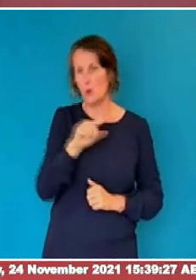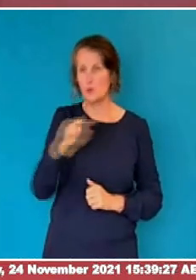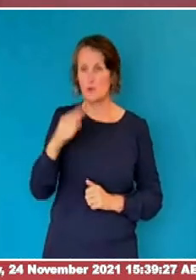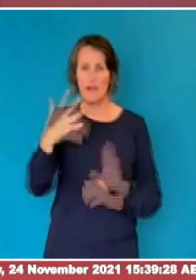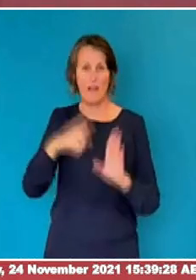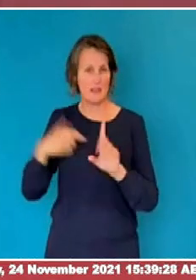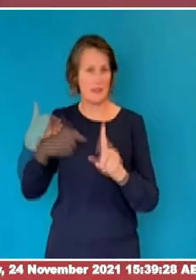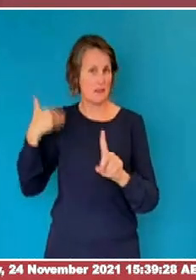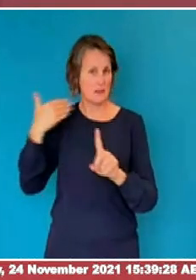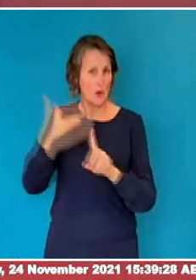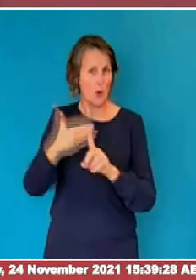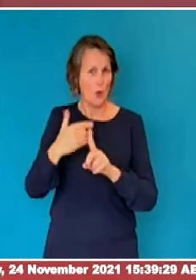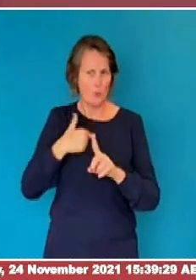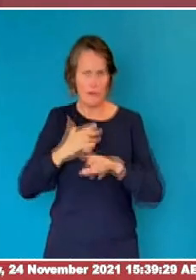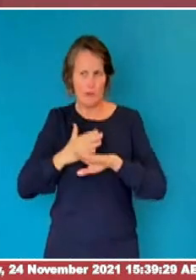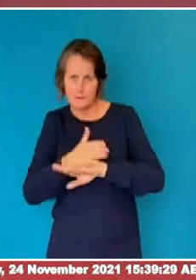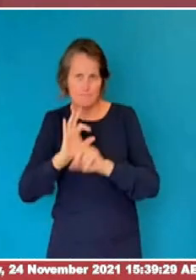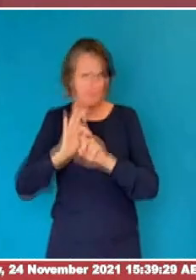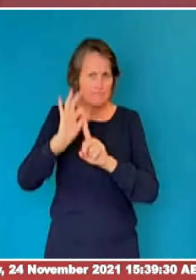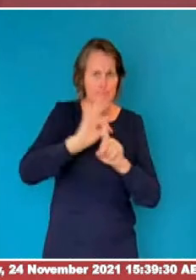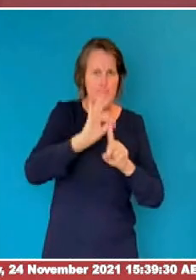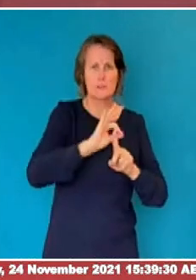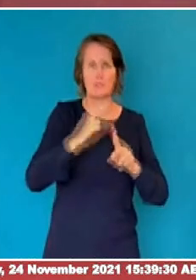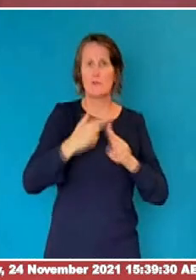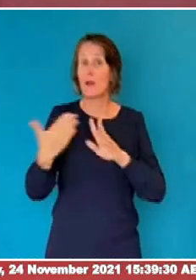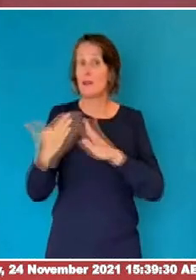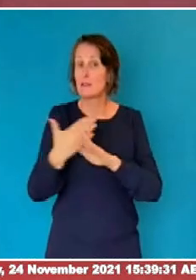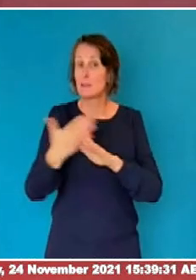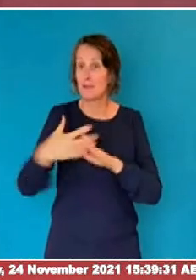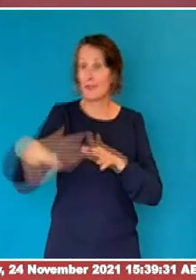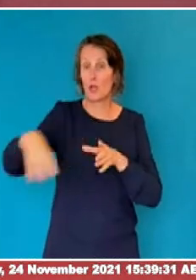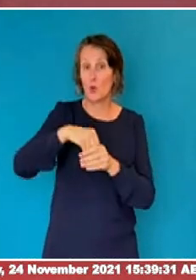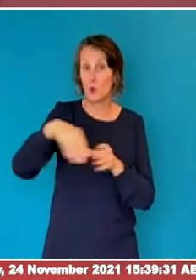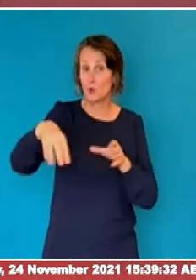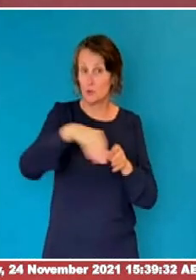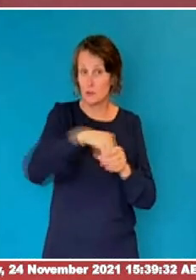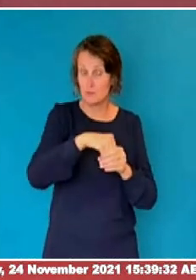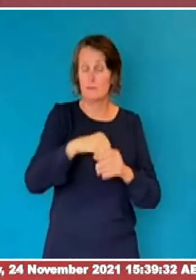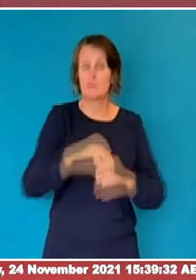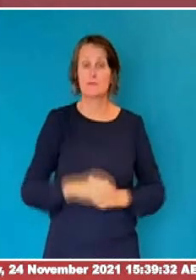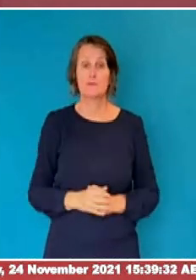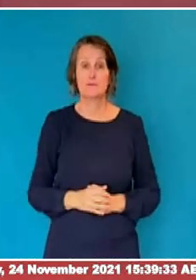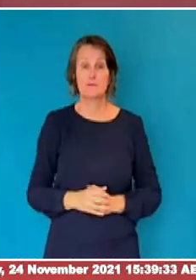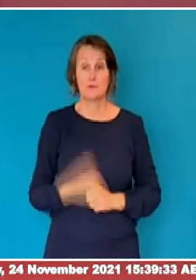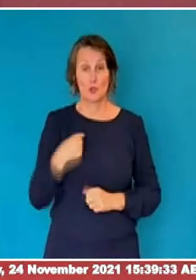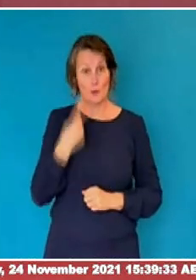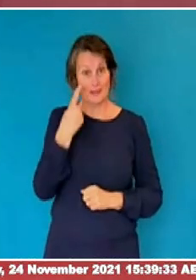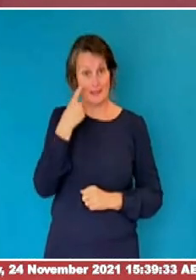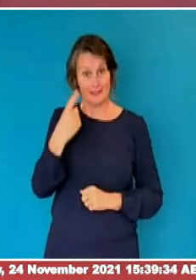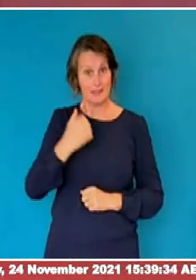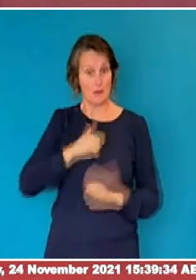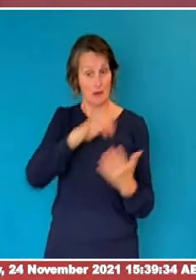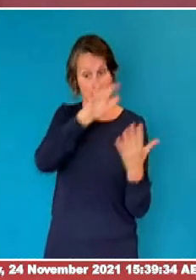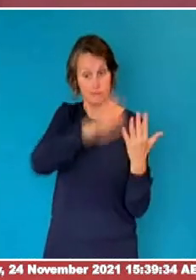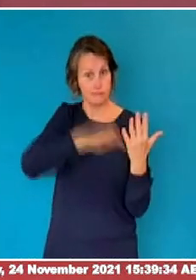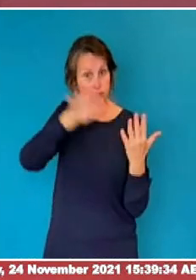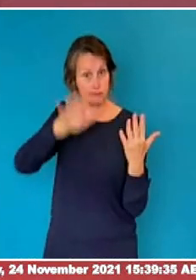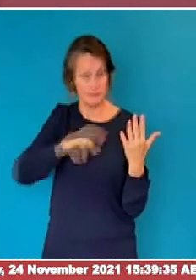accessibility and inclusion and, as you can see in the submission, I think